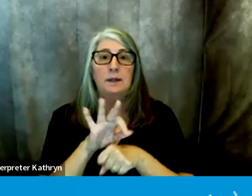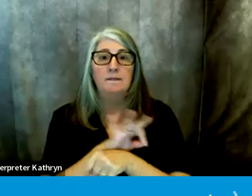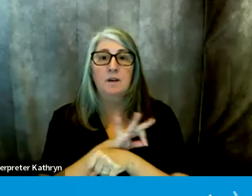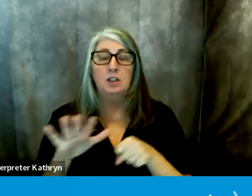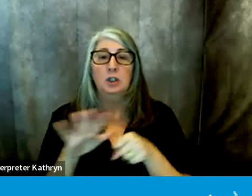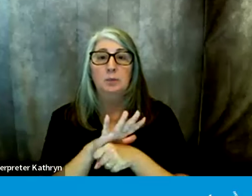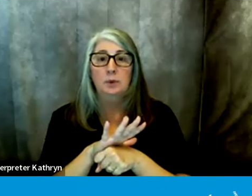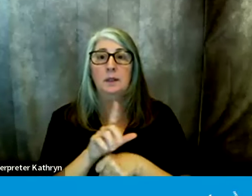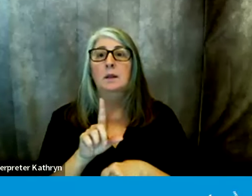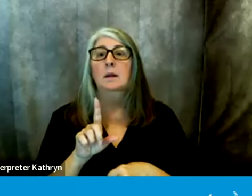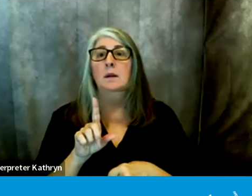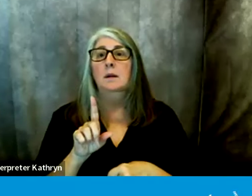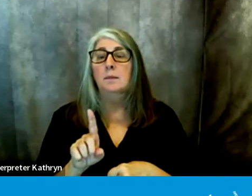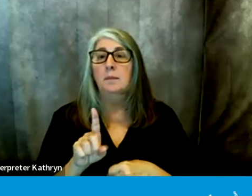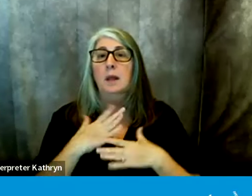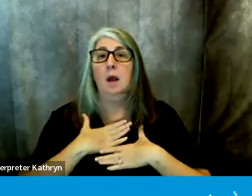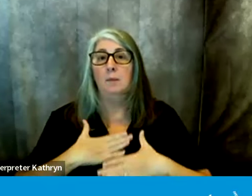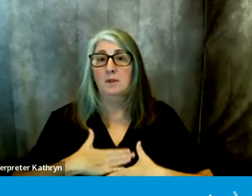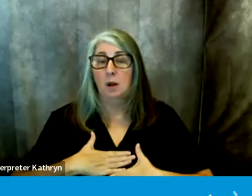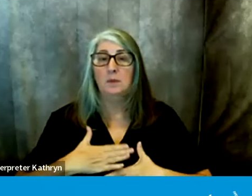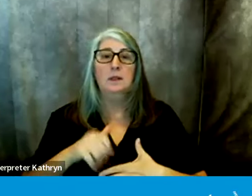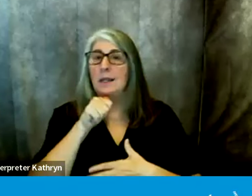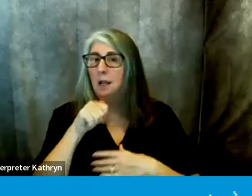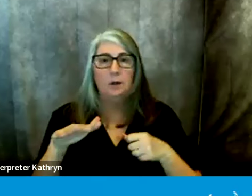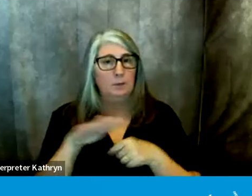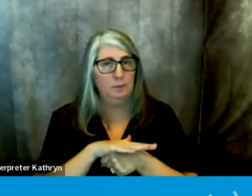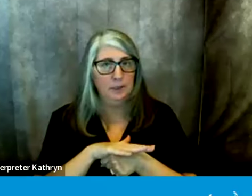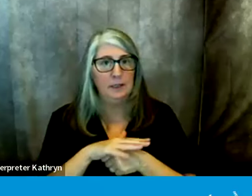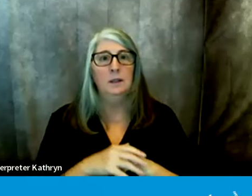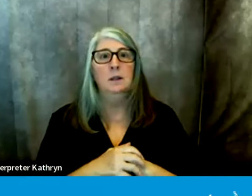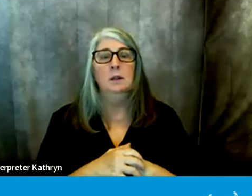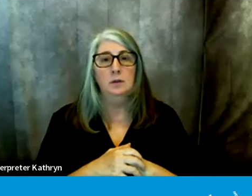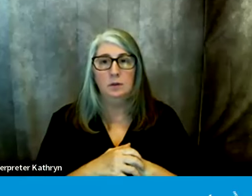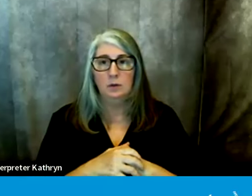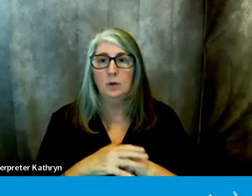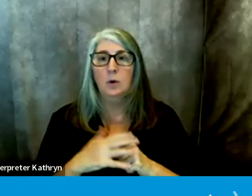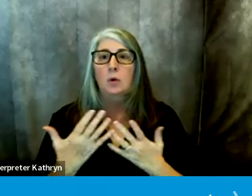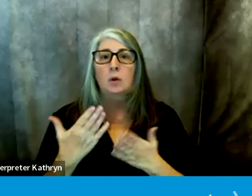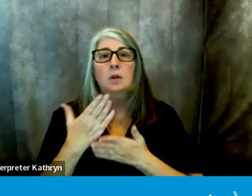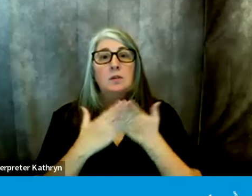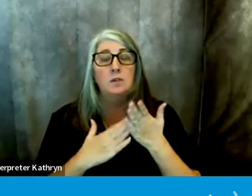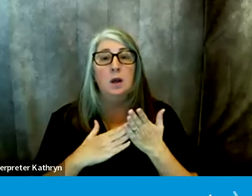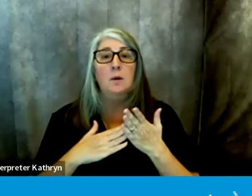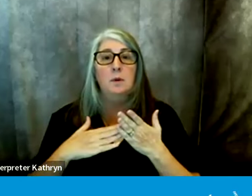were actually anatomically incomplete. There are still some of the spare nerve fibers that are communicating between the two halves.